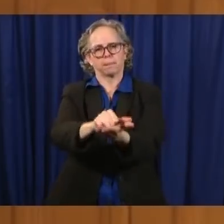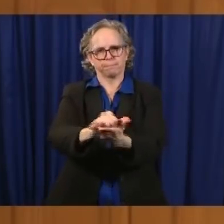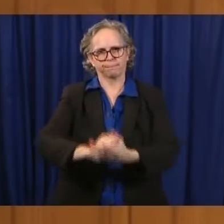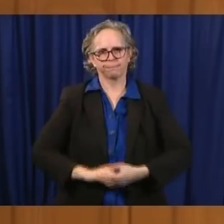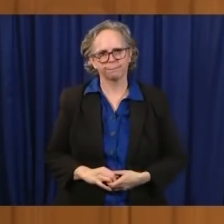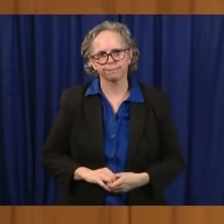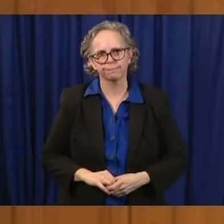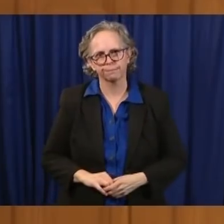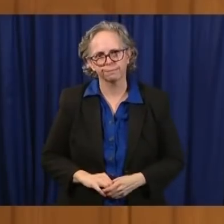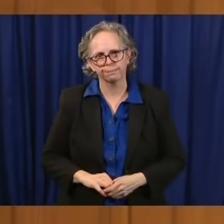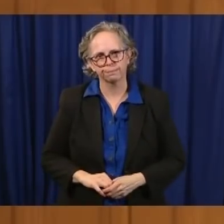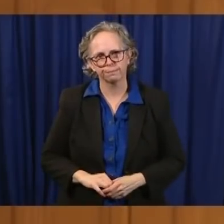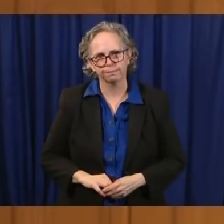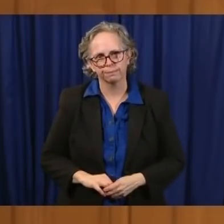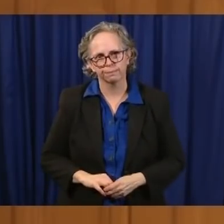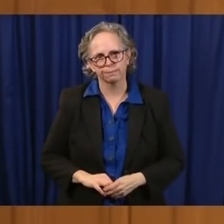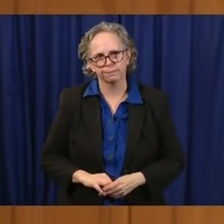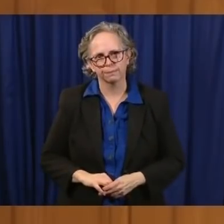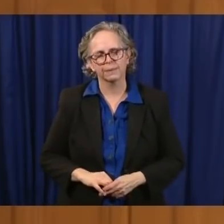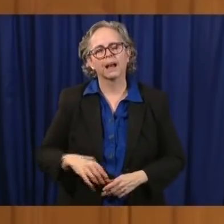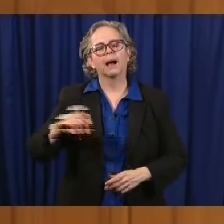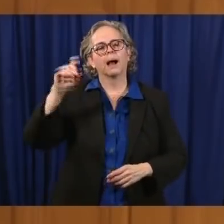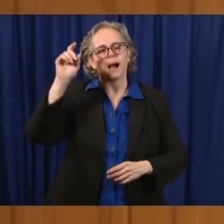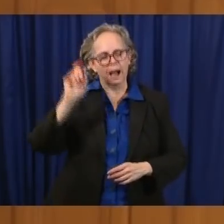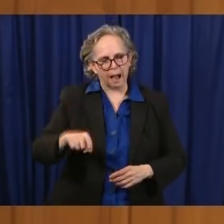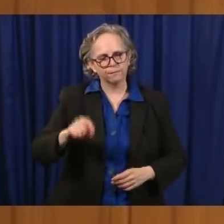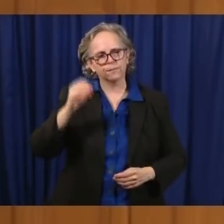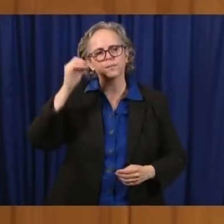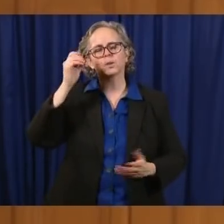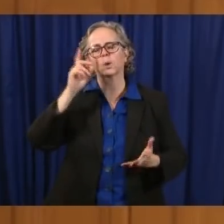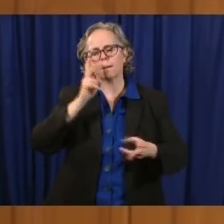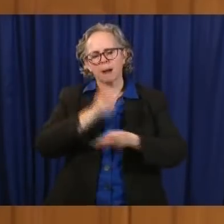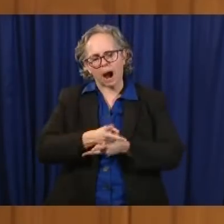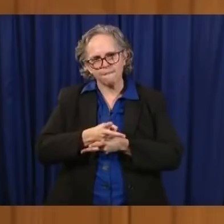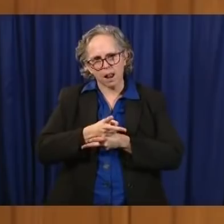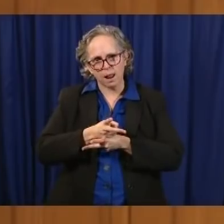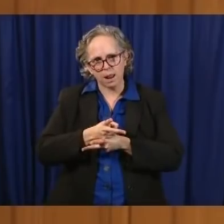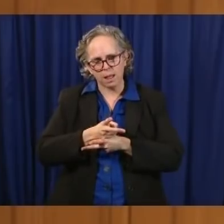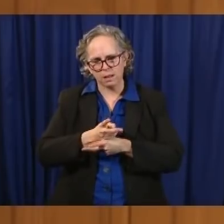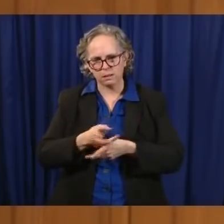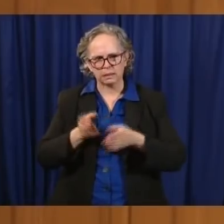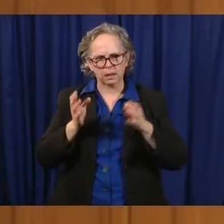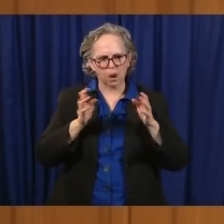HAUL, IT IS VERY HARD TO SAY THE TRUTH THAT WE ARE NOT GOING BACK, WE ARE NOT FLIPPING A